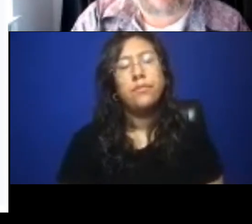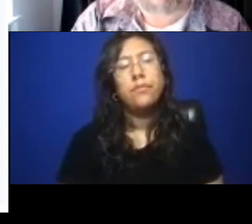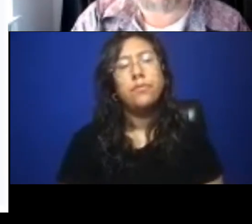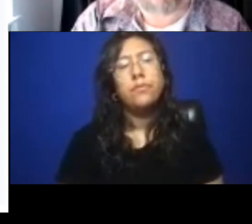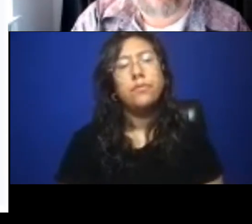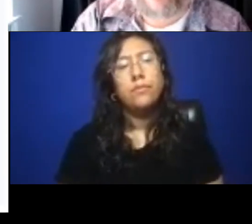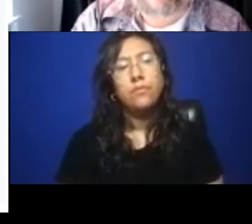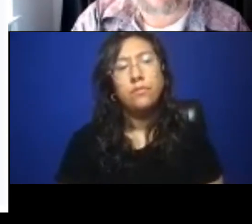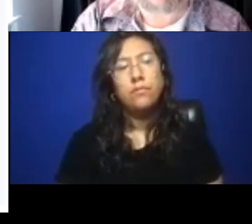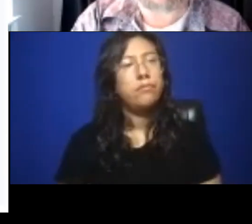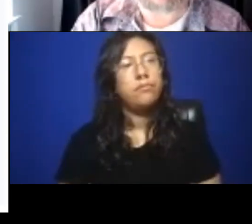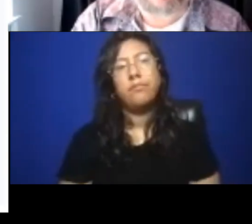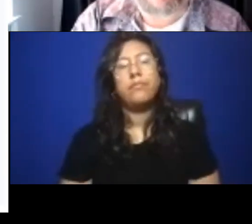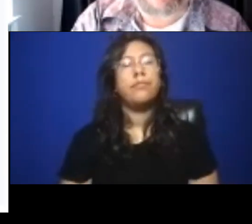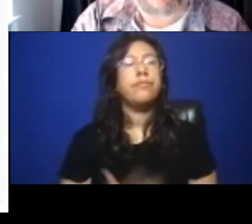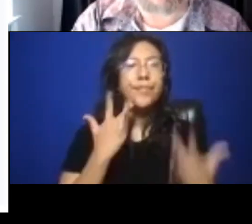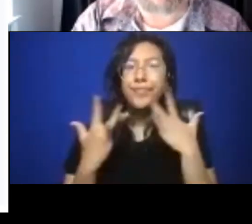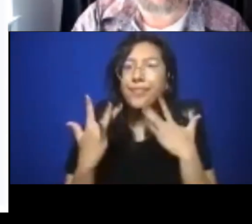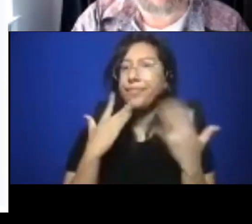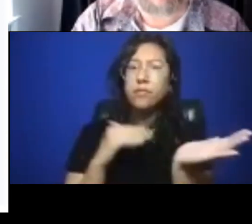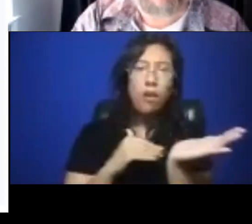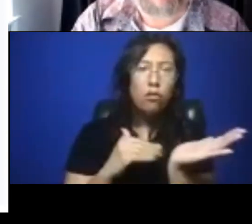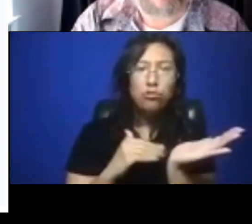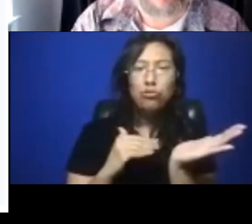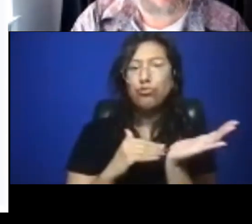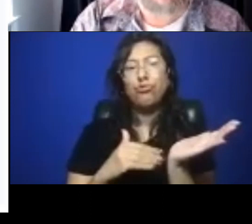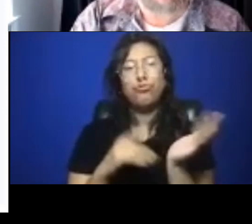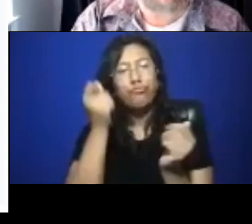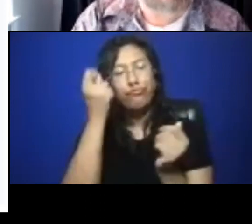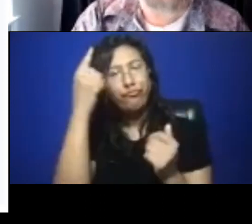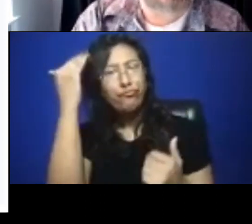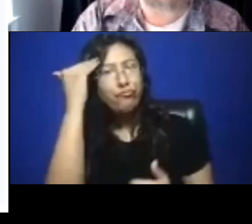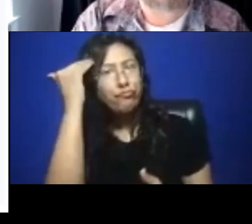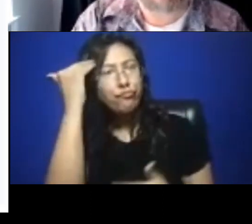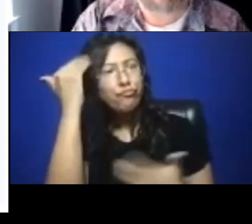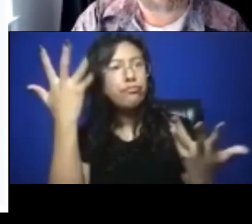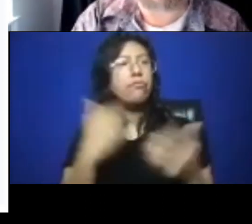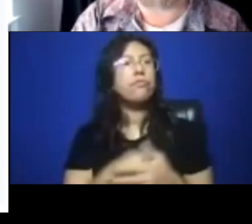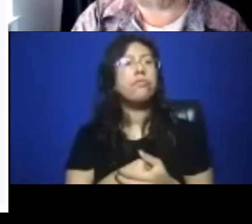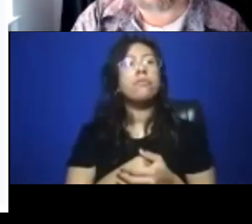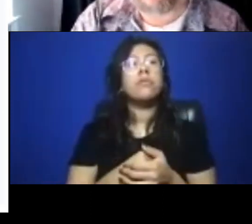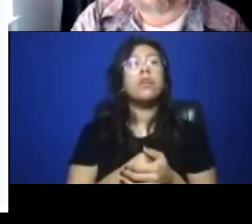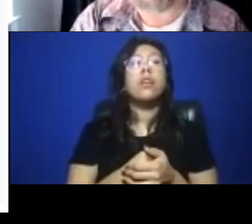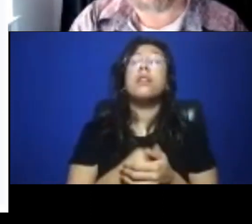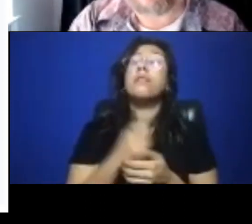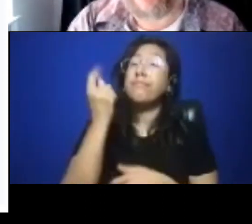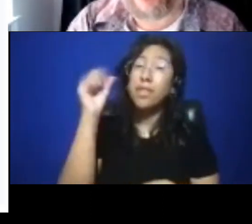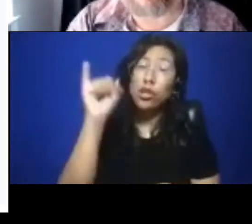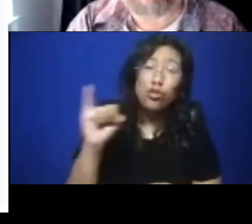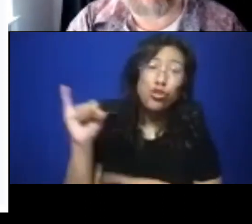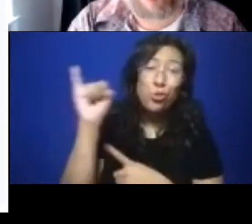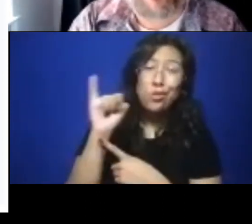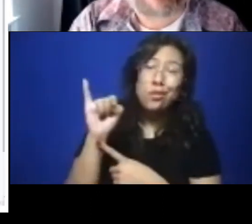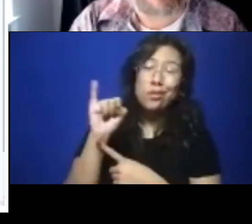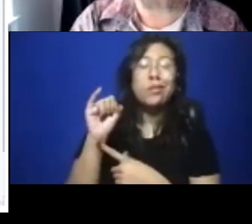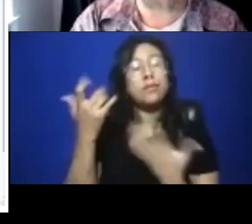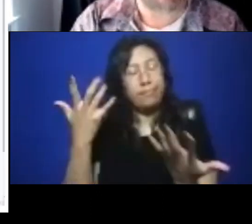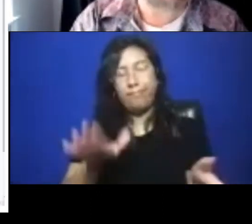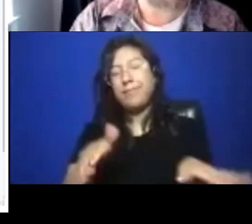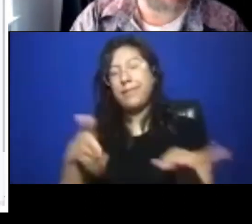Lack of providers, exactly, yep. May have insurance under a dead name or a former name.